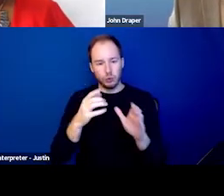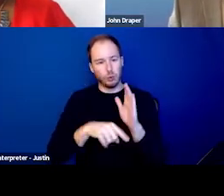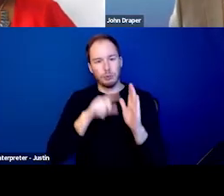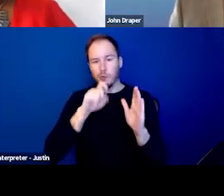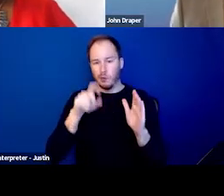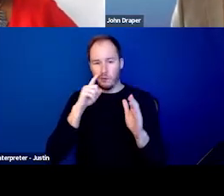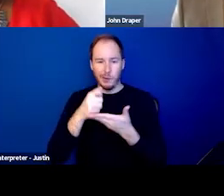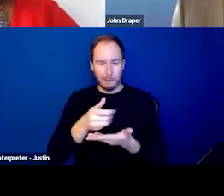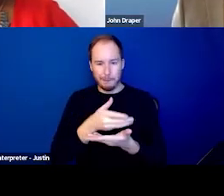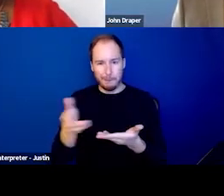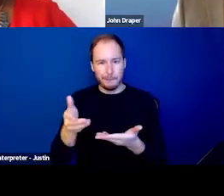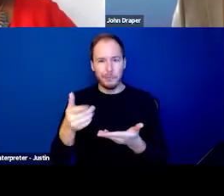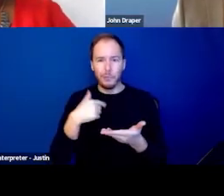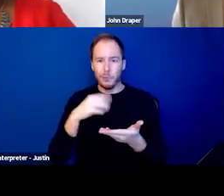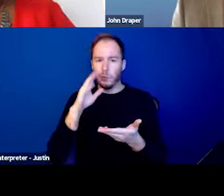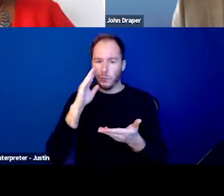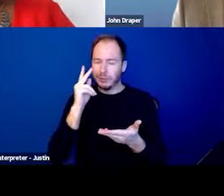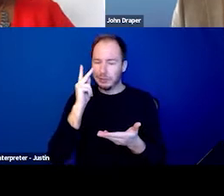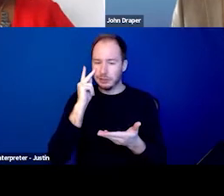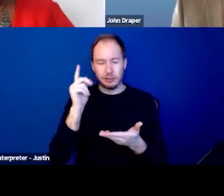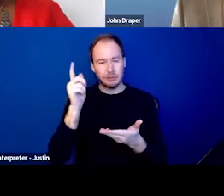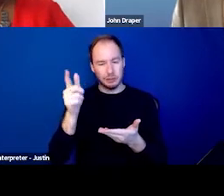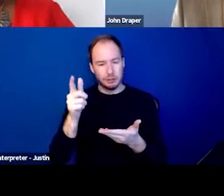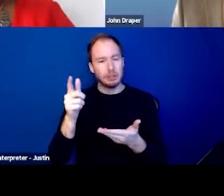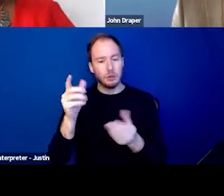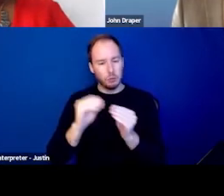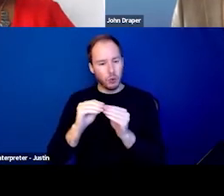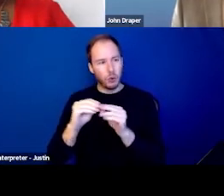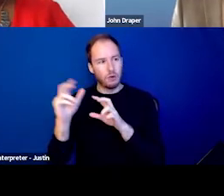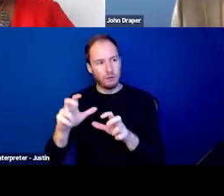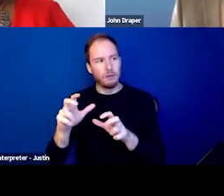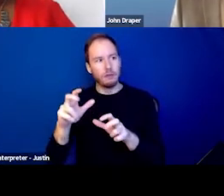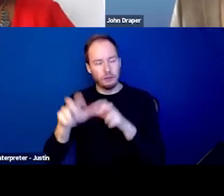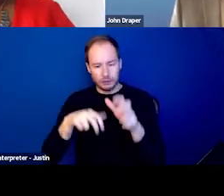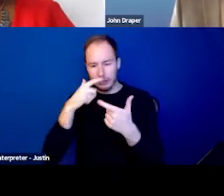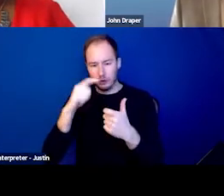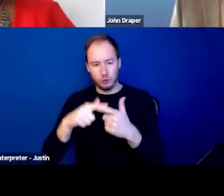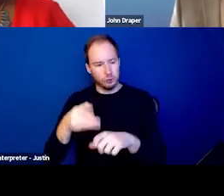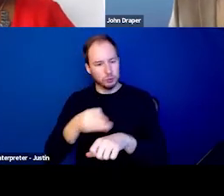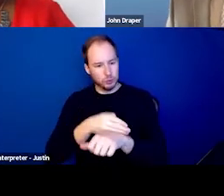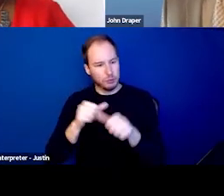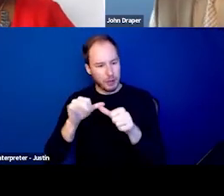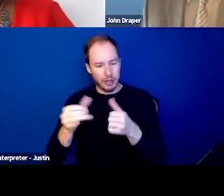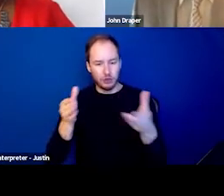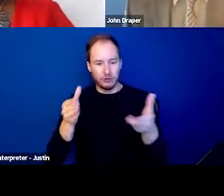So we will see a lot more stakeholder investment, and scrutiny of this service. Go to the next slide, please.